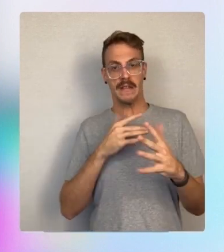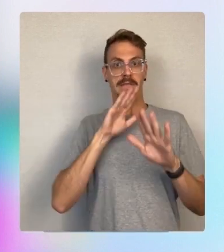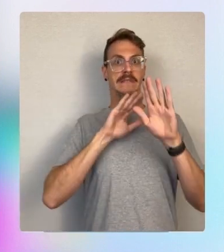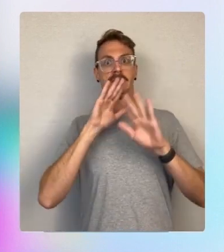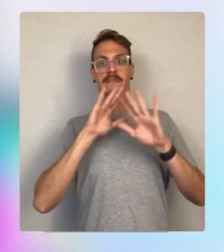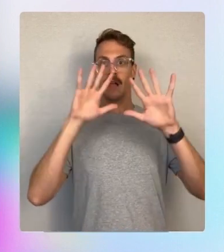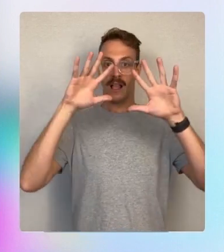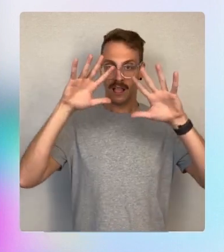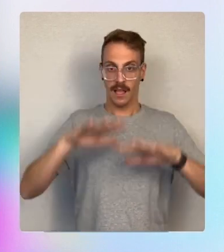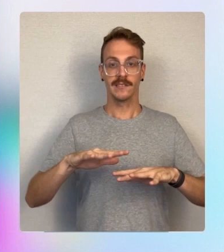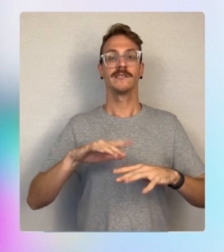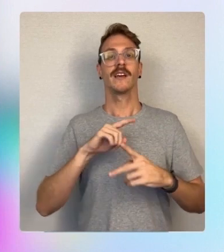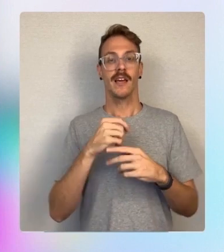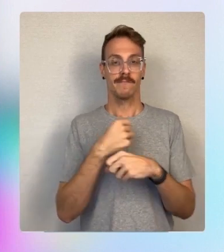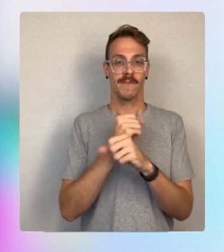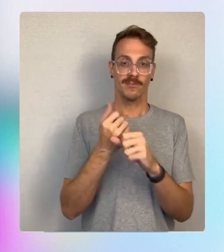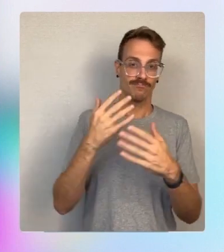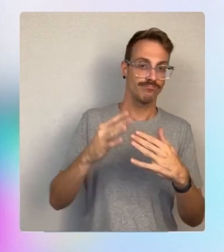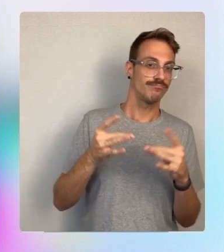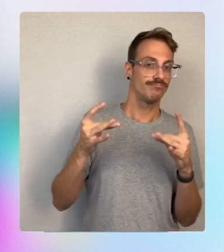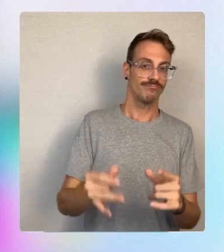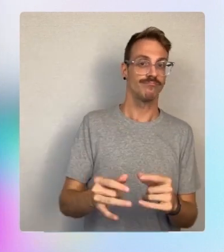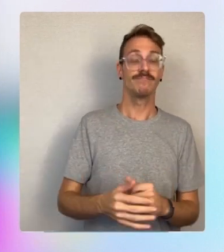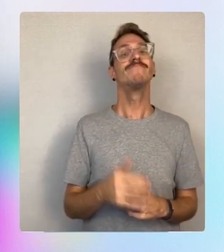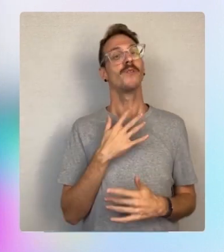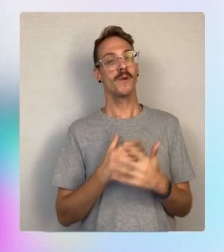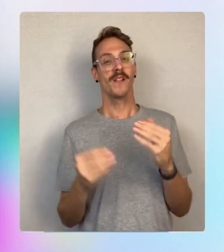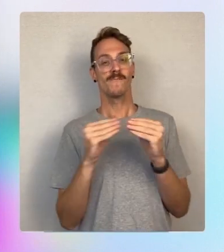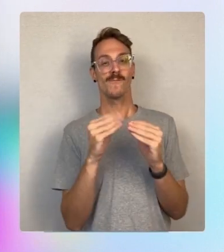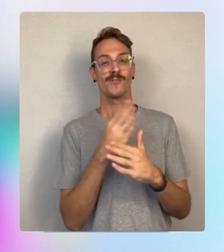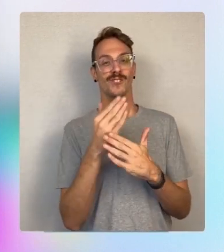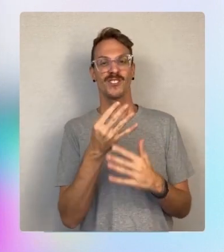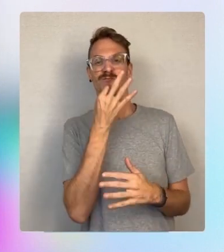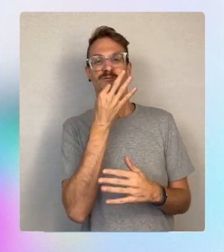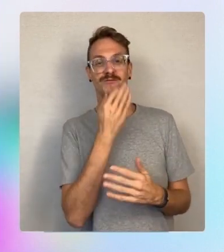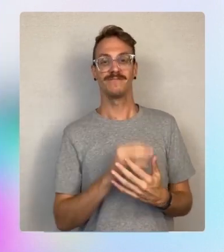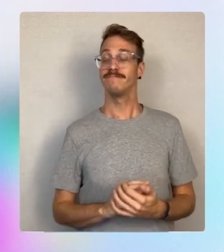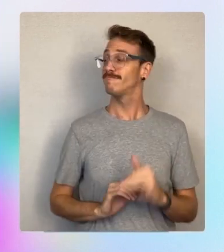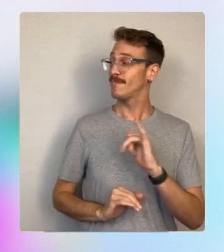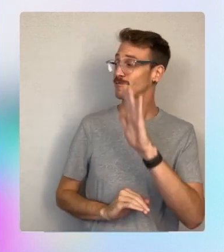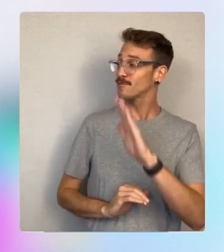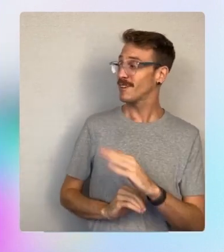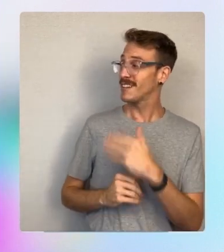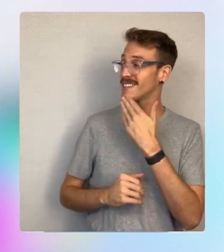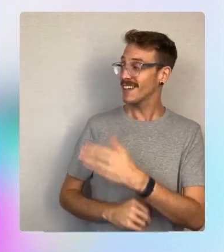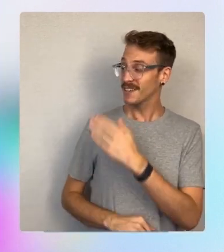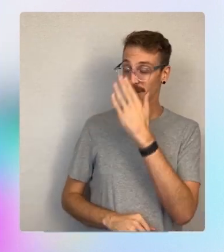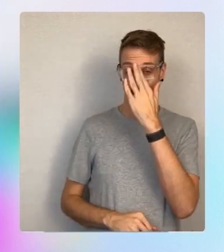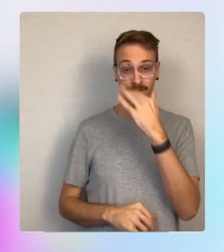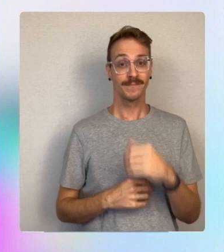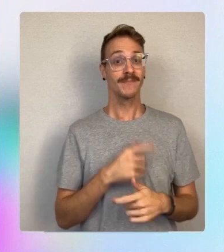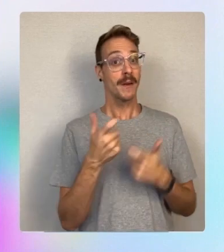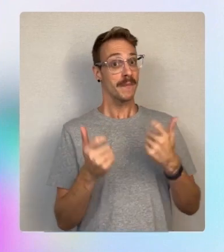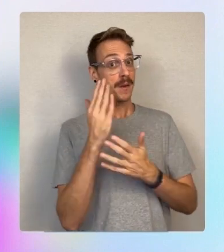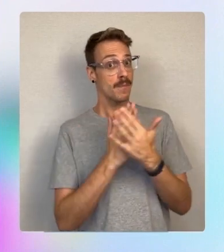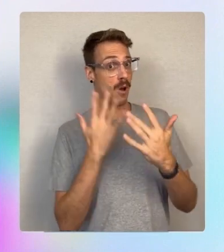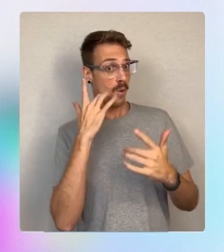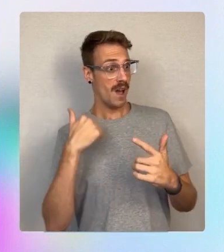We'll have more to share in the coming months. That was great, Britta. Thank you. A big part of why we are building these capabilities